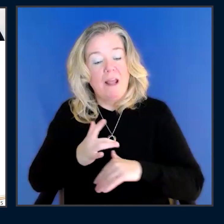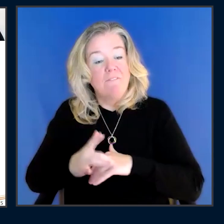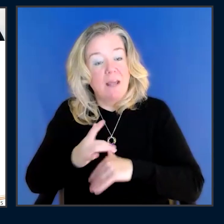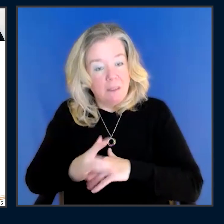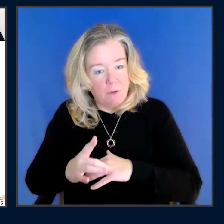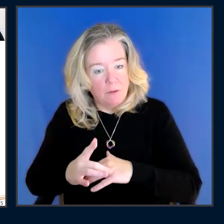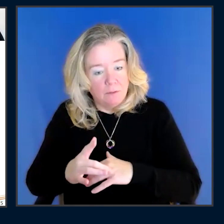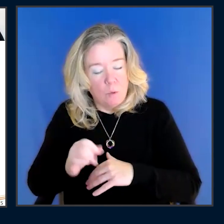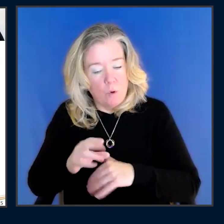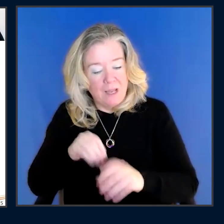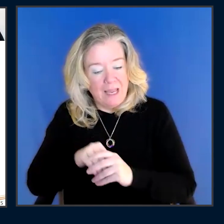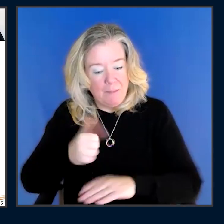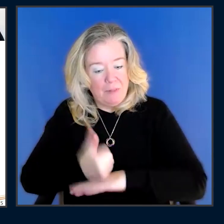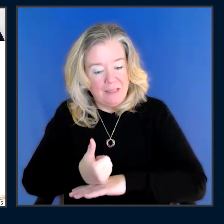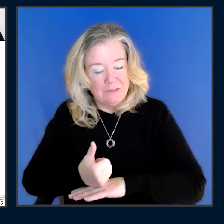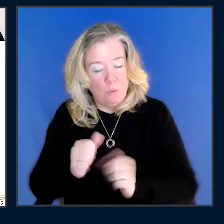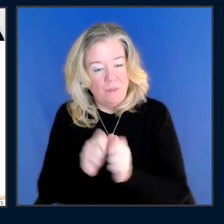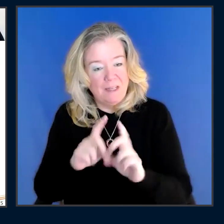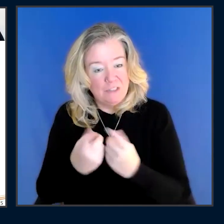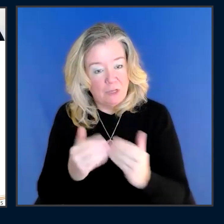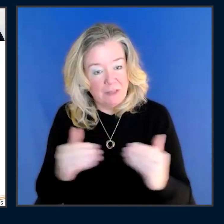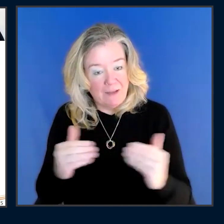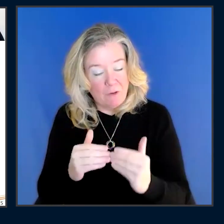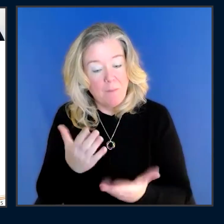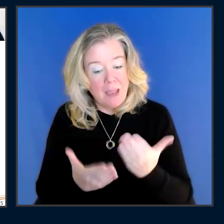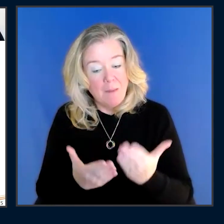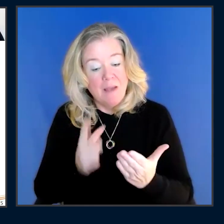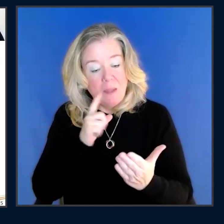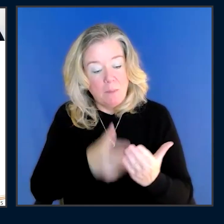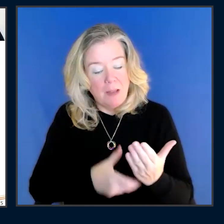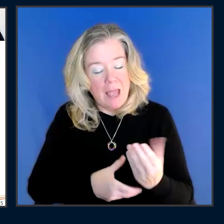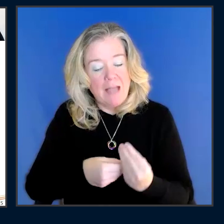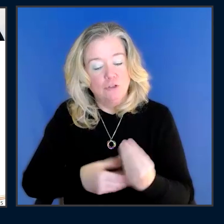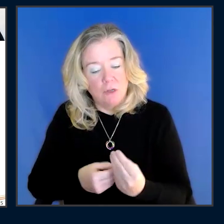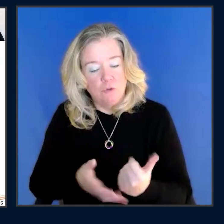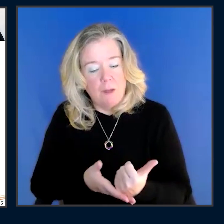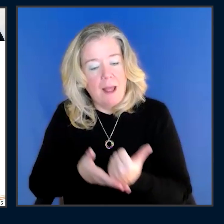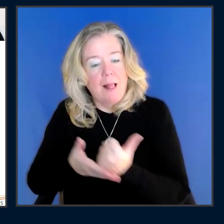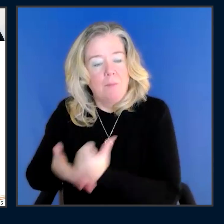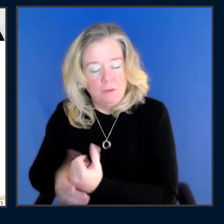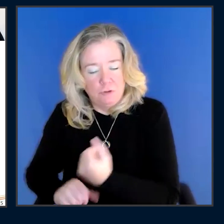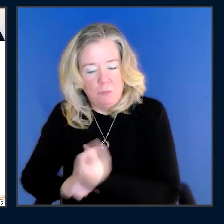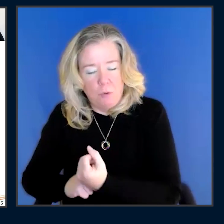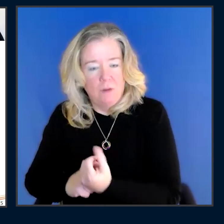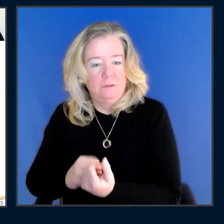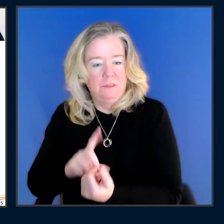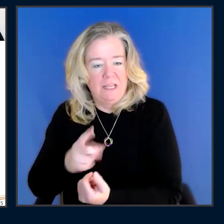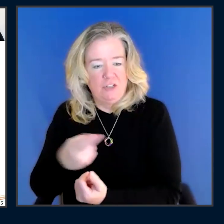are already available, and-- or in place at a district level, they might be supplemental materials that would help support